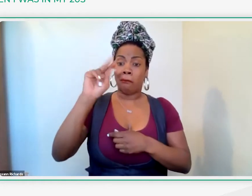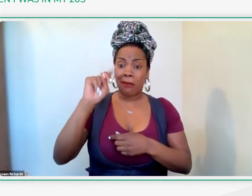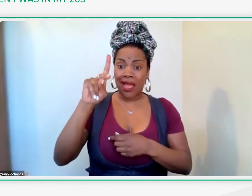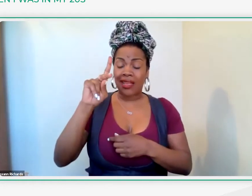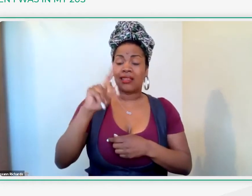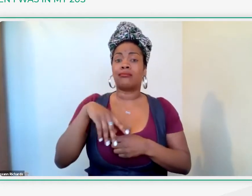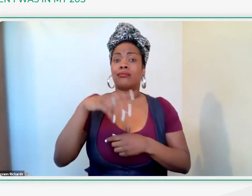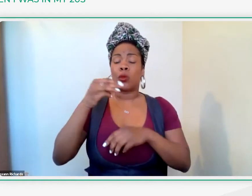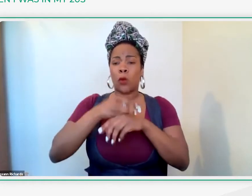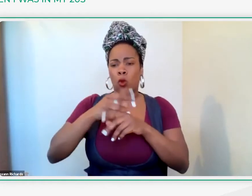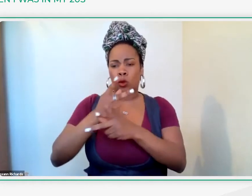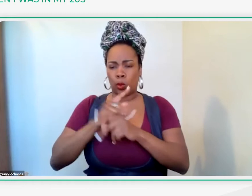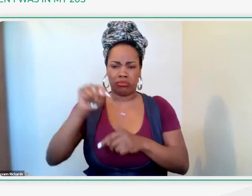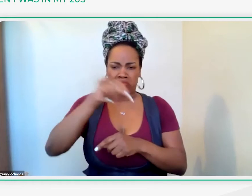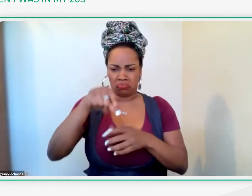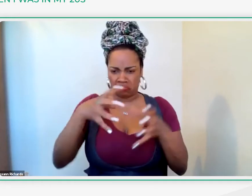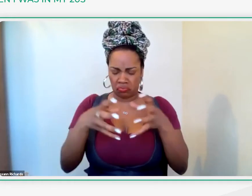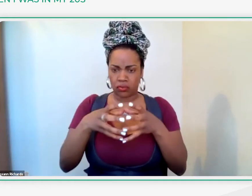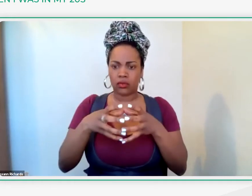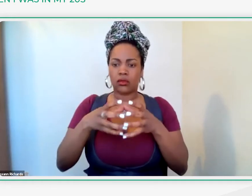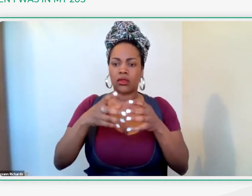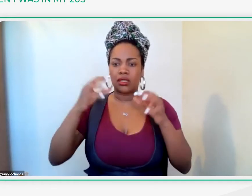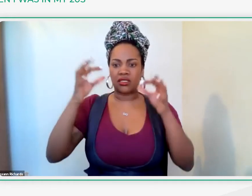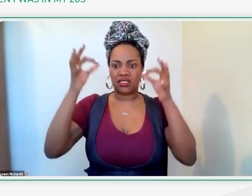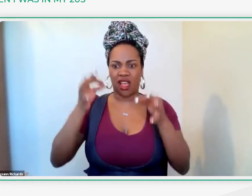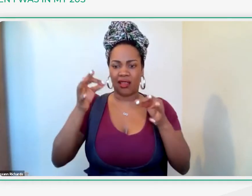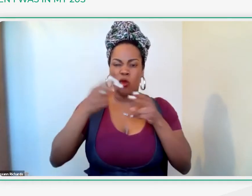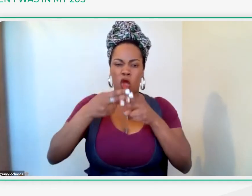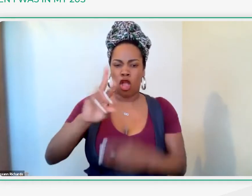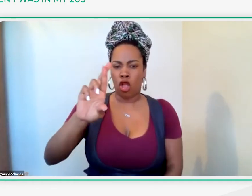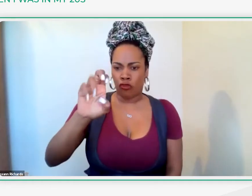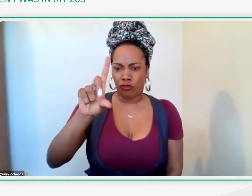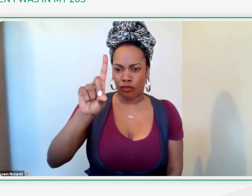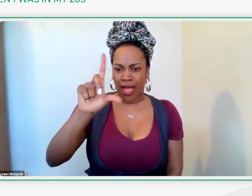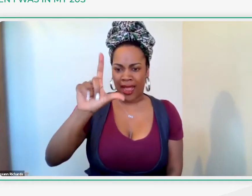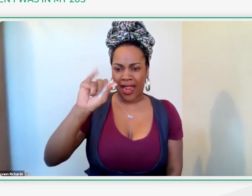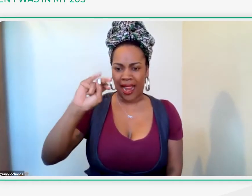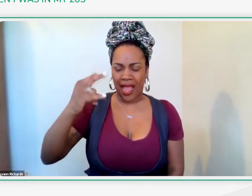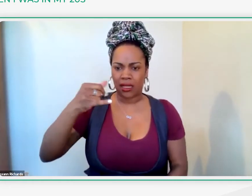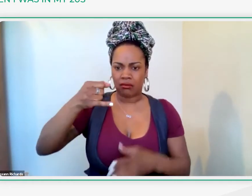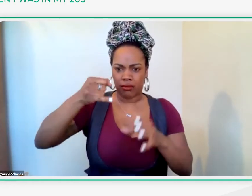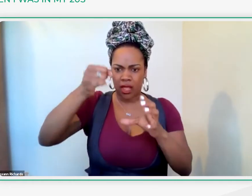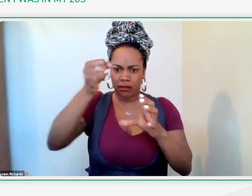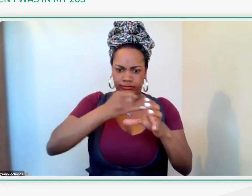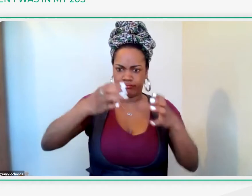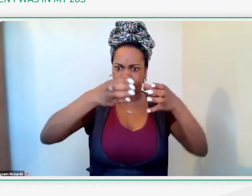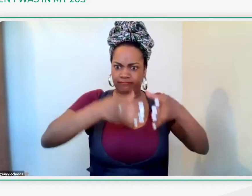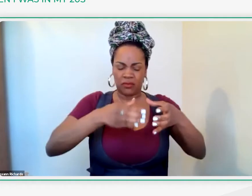want people to mix. The bank and mortgage loaners decided to do something called redlining.